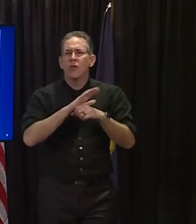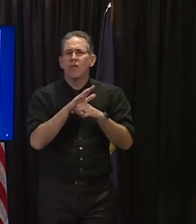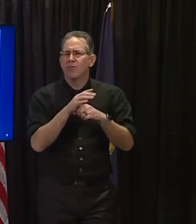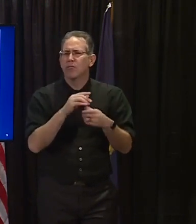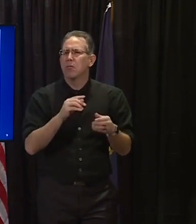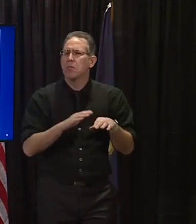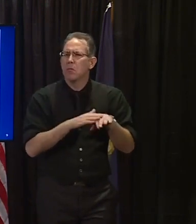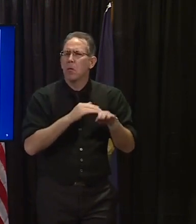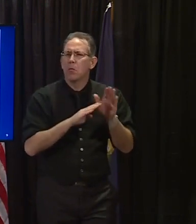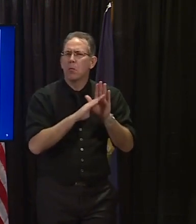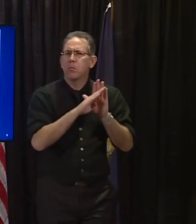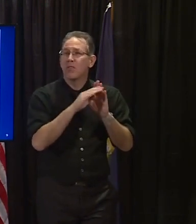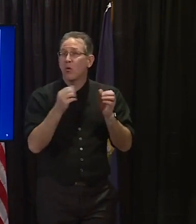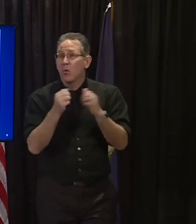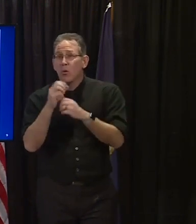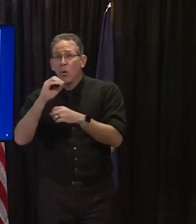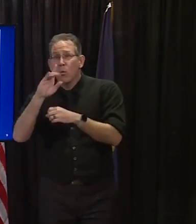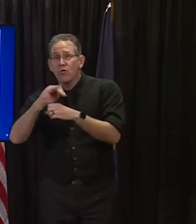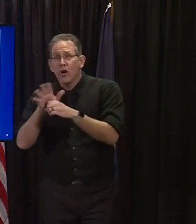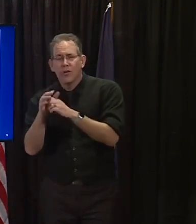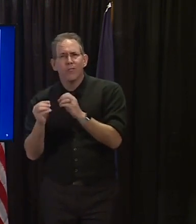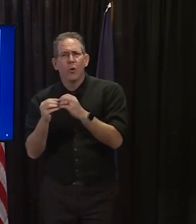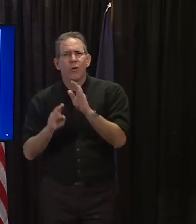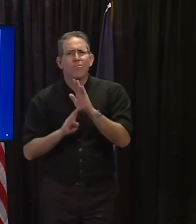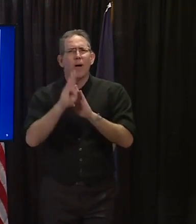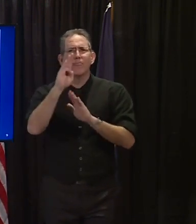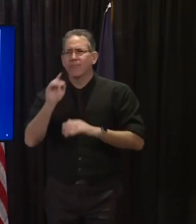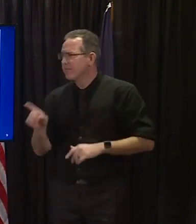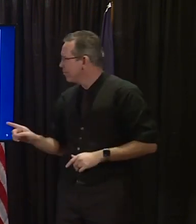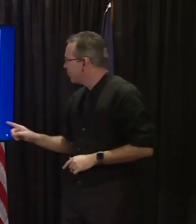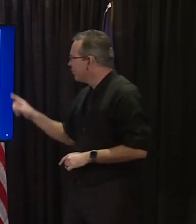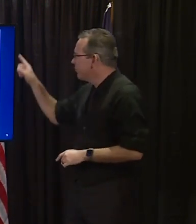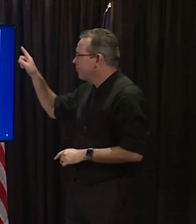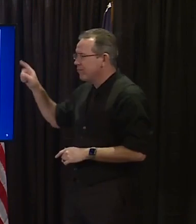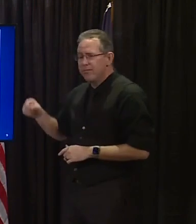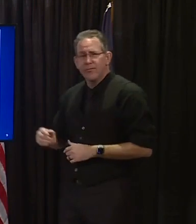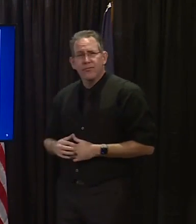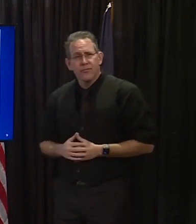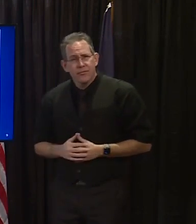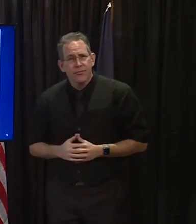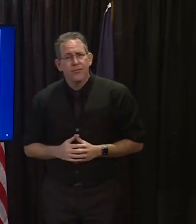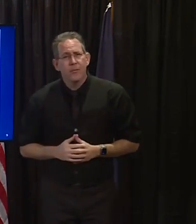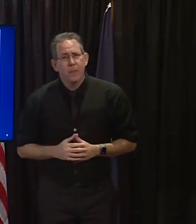week. That's a 34% increase. The majority of patients still among the